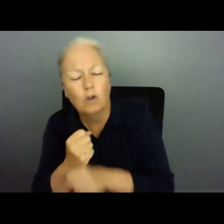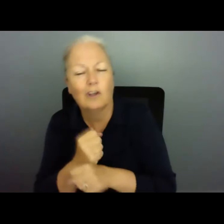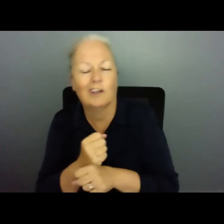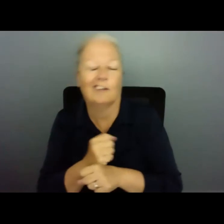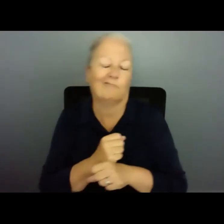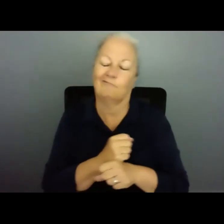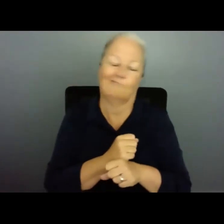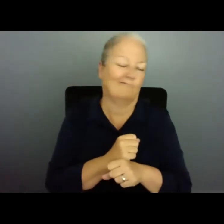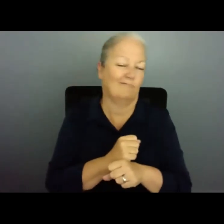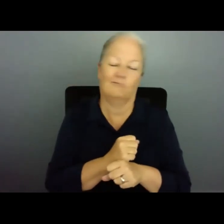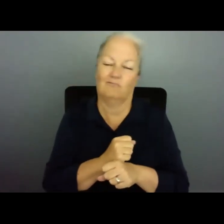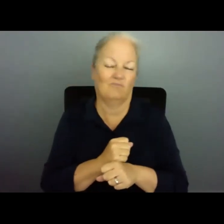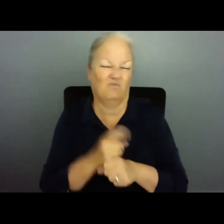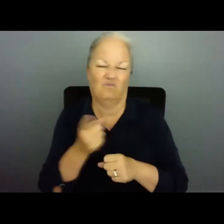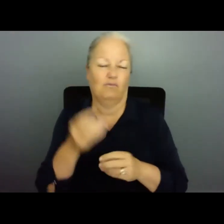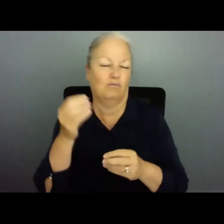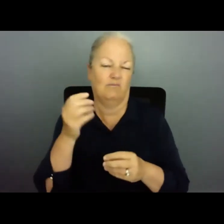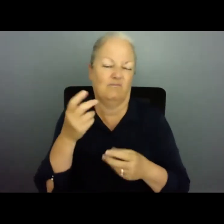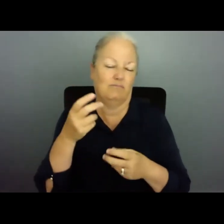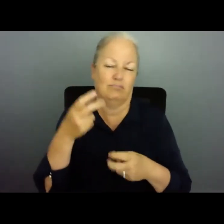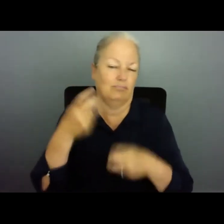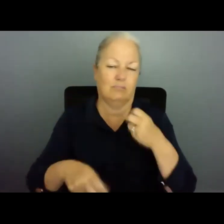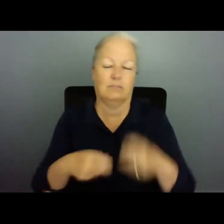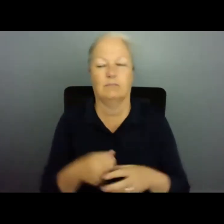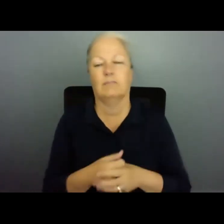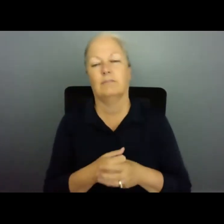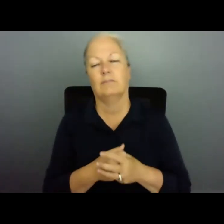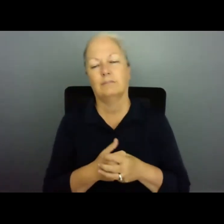fourthly especially as a special olympics athlete and a health messenger